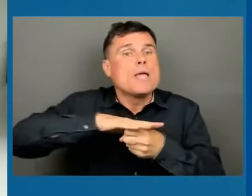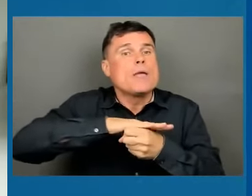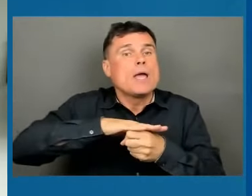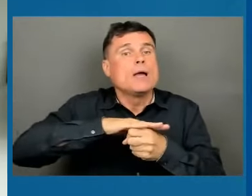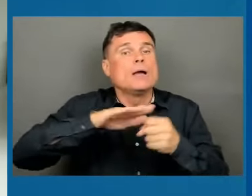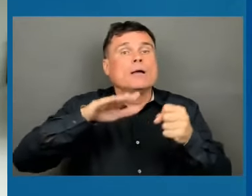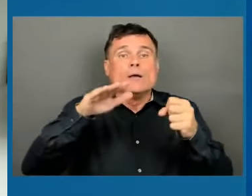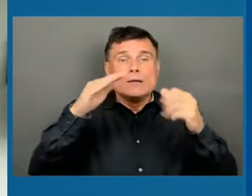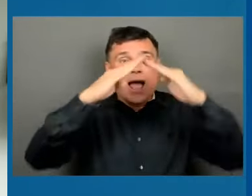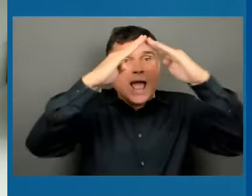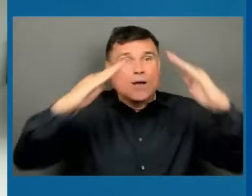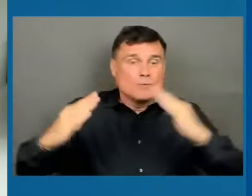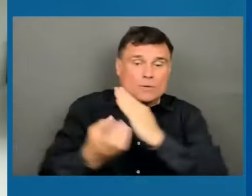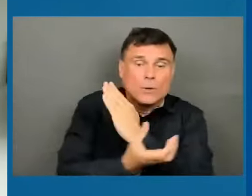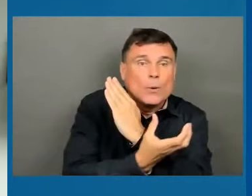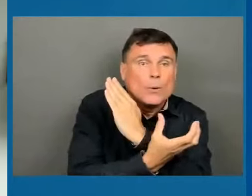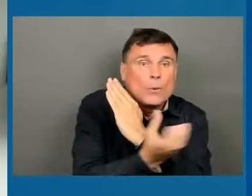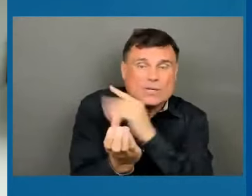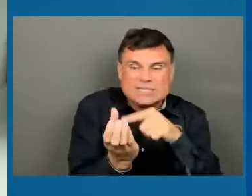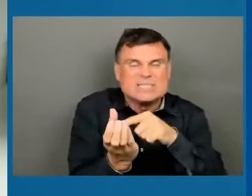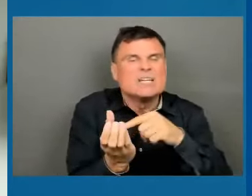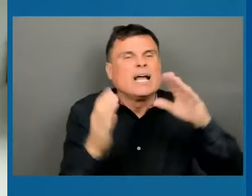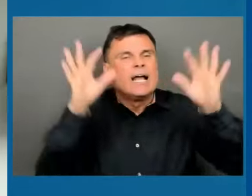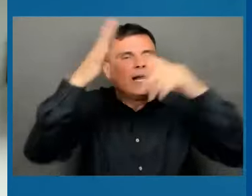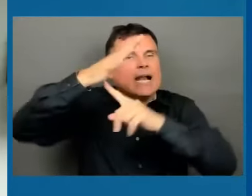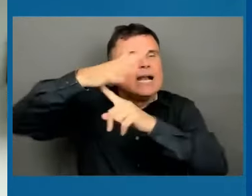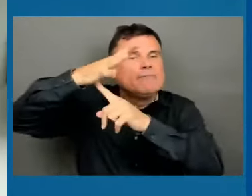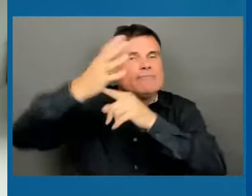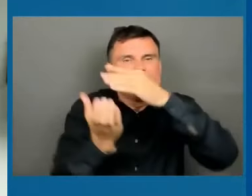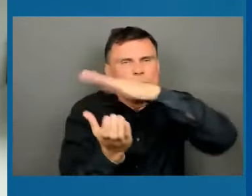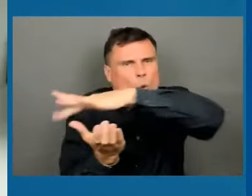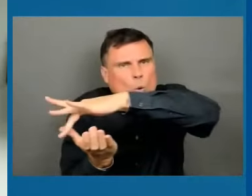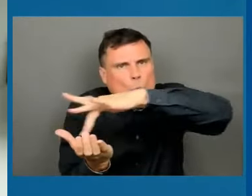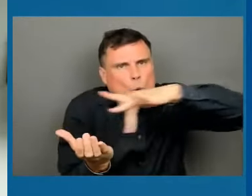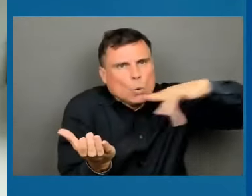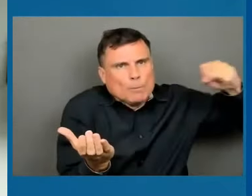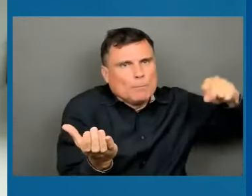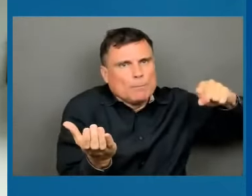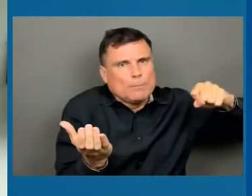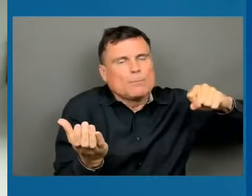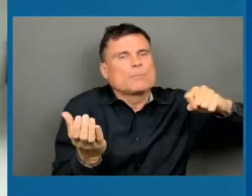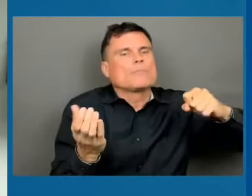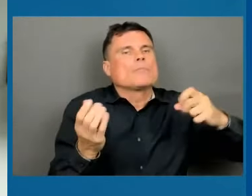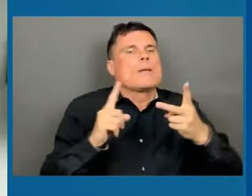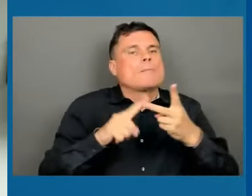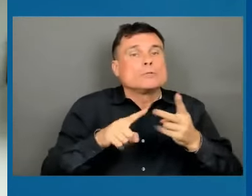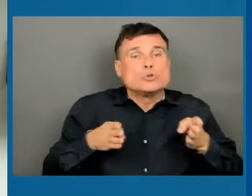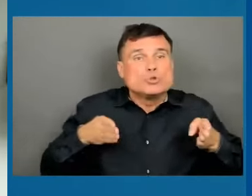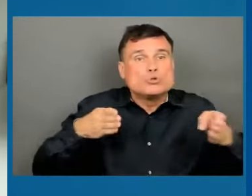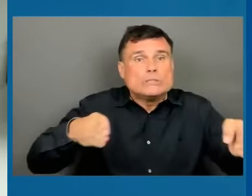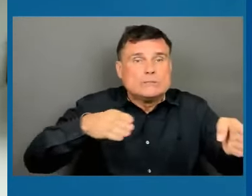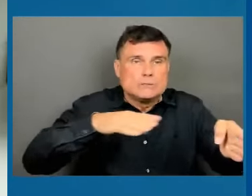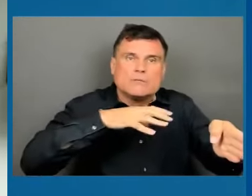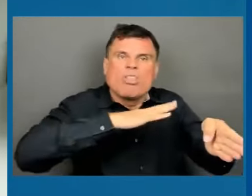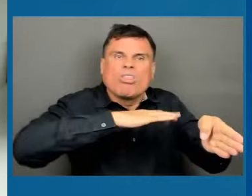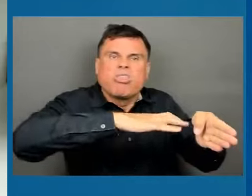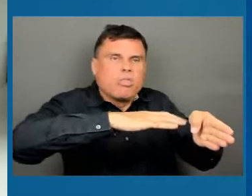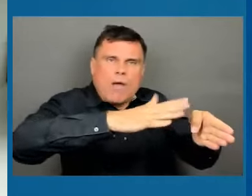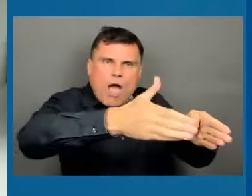pooling on road not always obvious and can be dangerous.